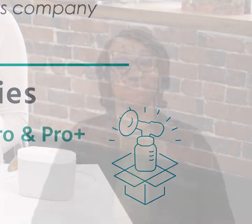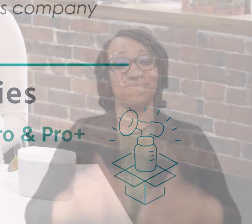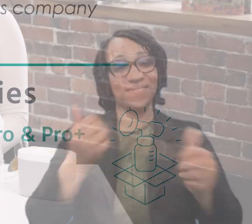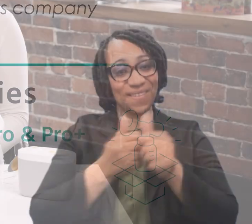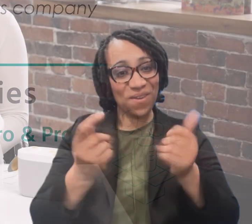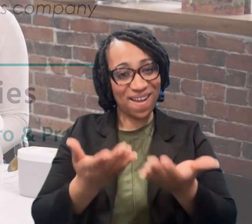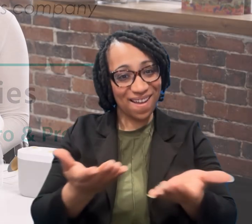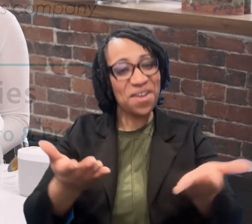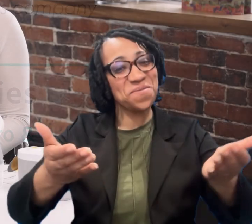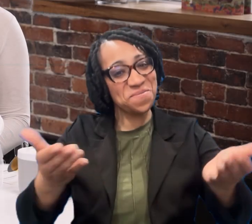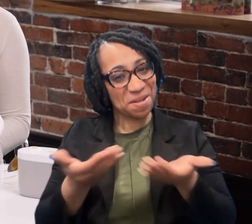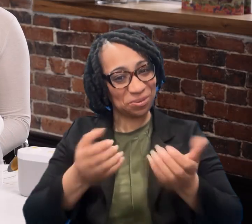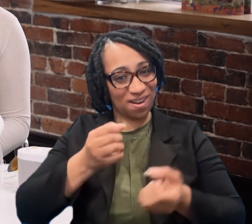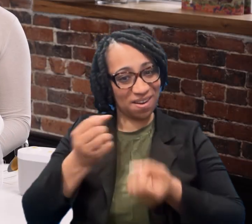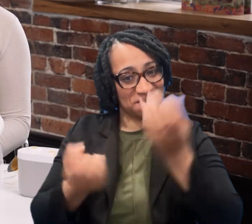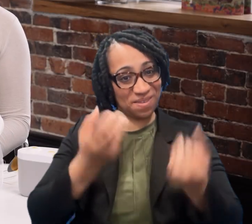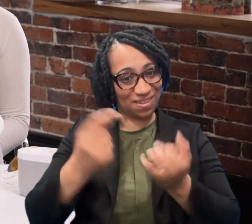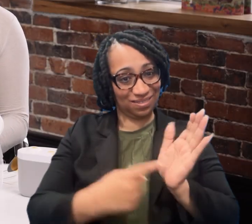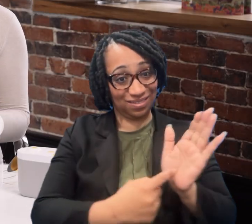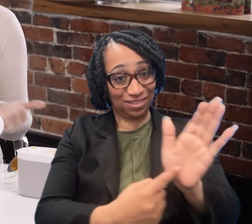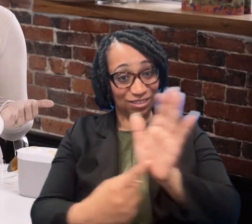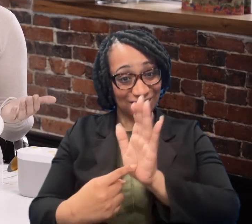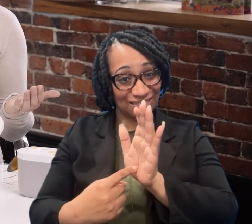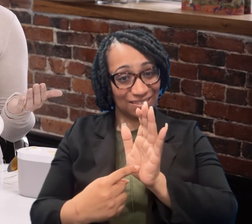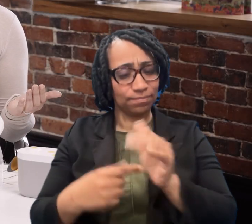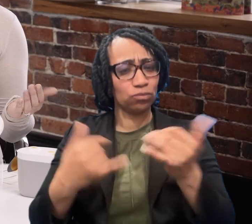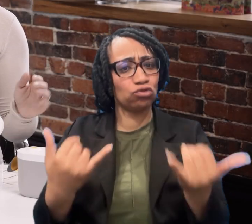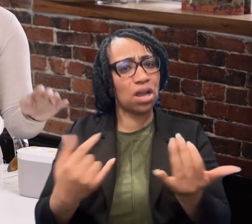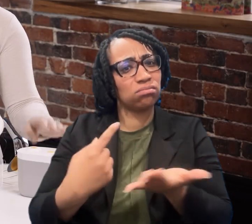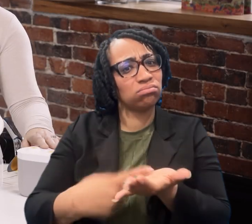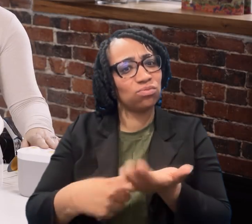Hi everyone and welcome to our unboxing series. Today we're going to be talking about two pumps